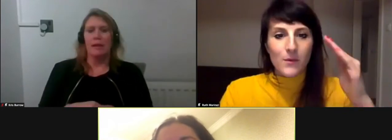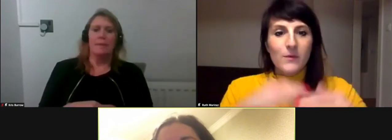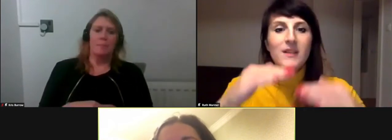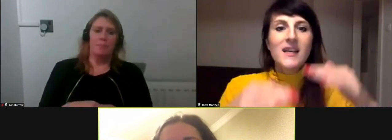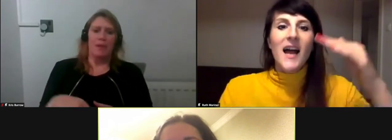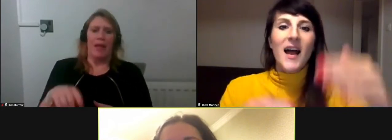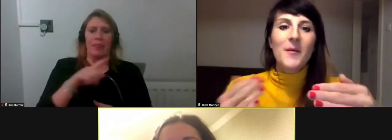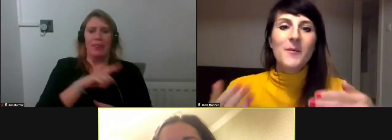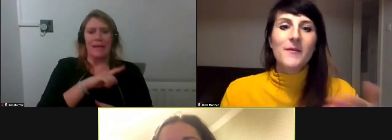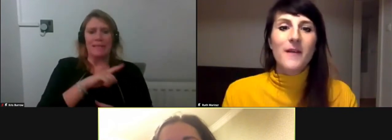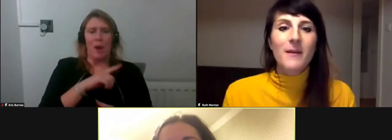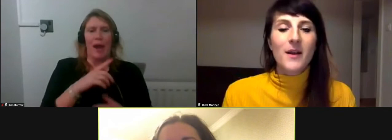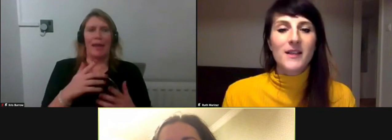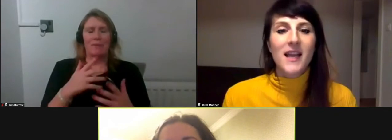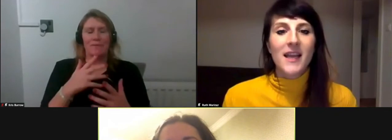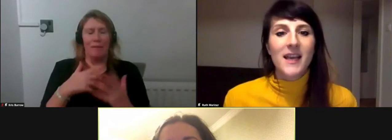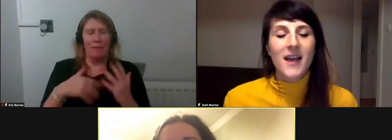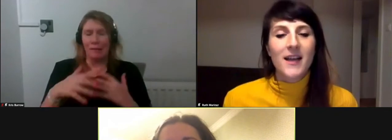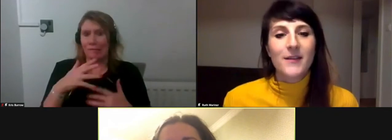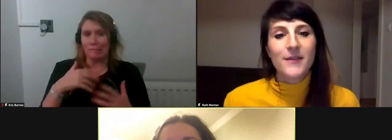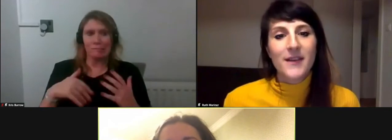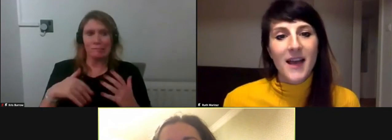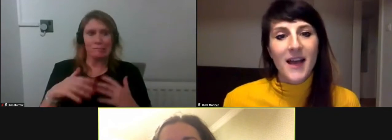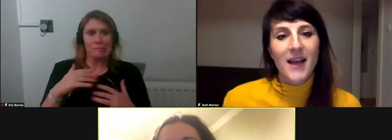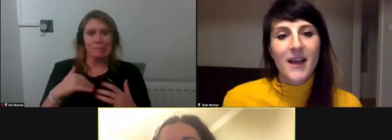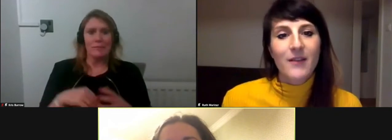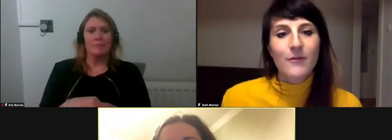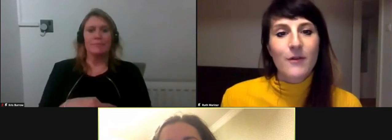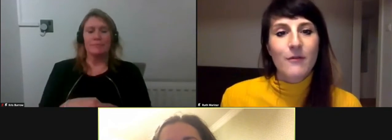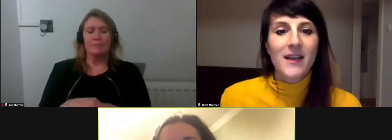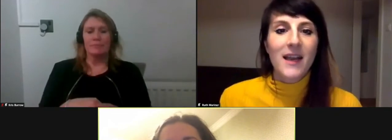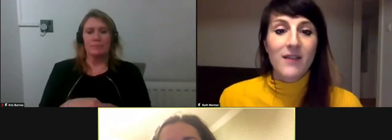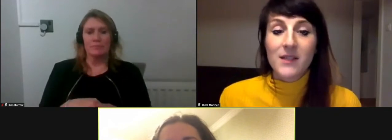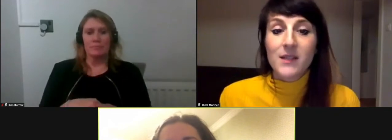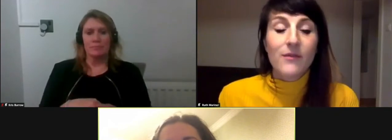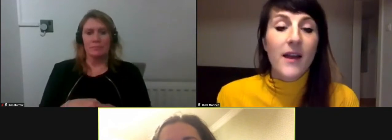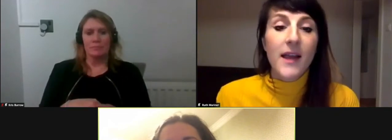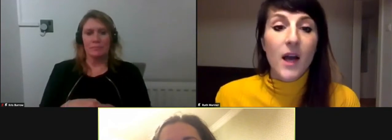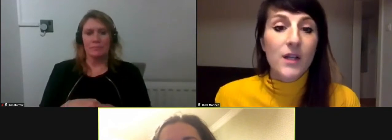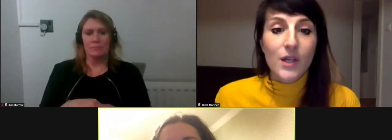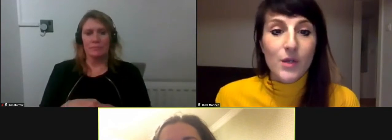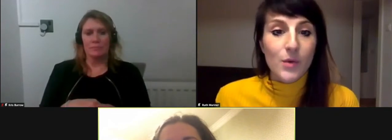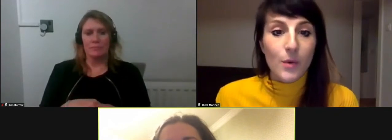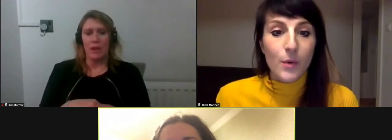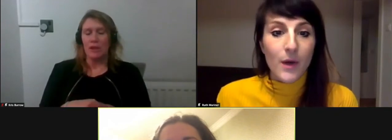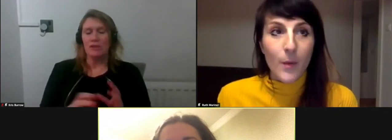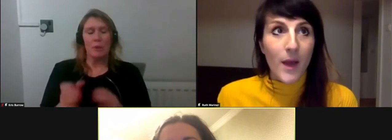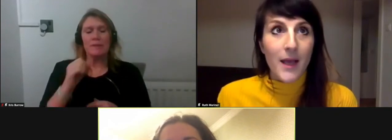it was all very much like a kind of, yeah, a relay race, which was very unusual way